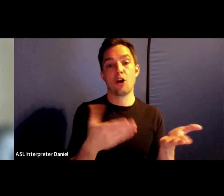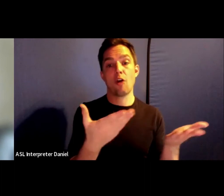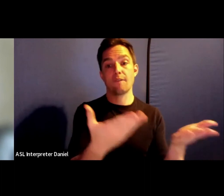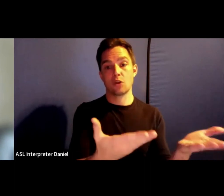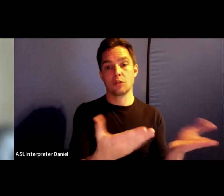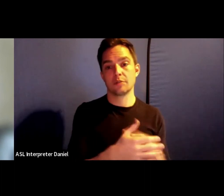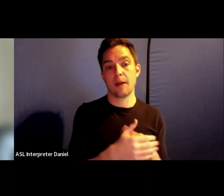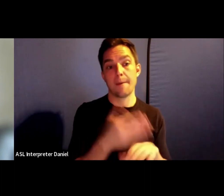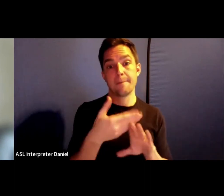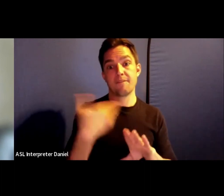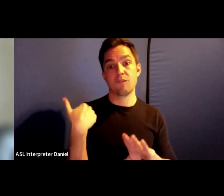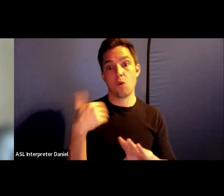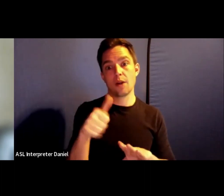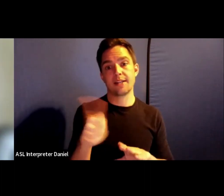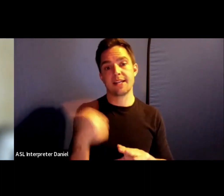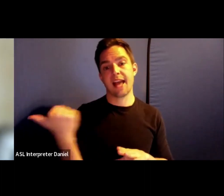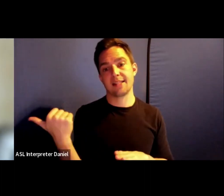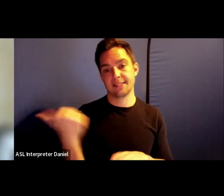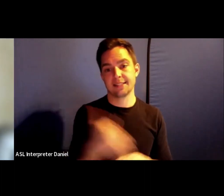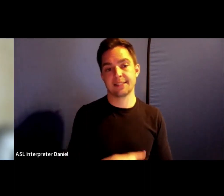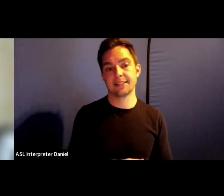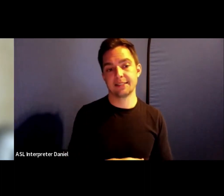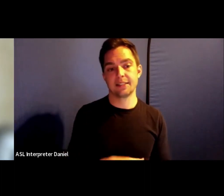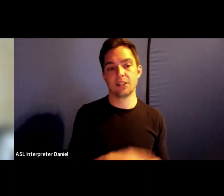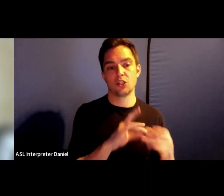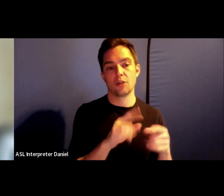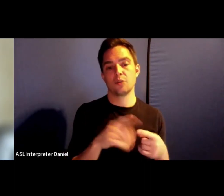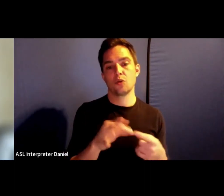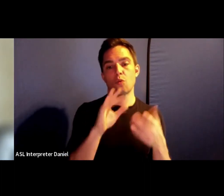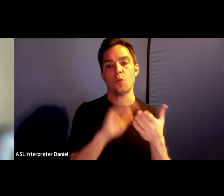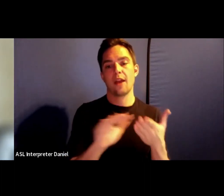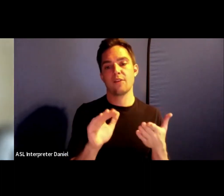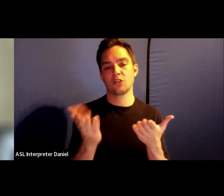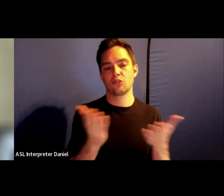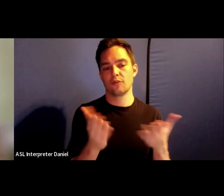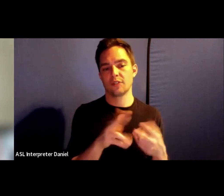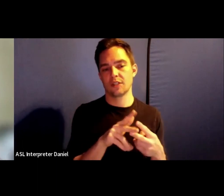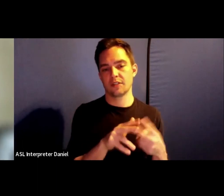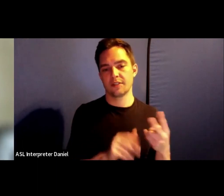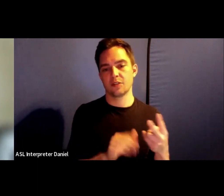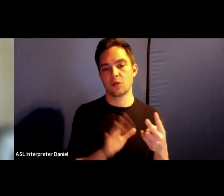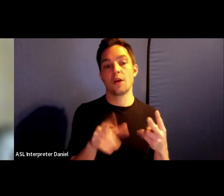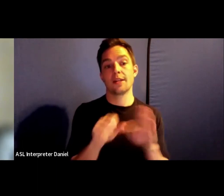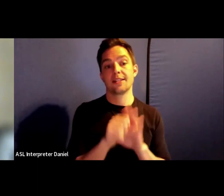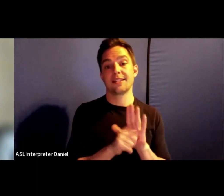before anything else, in terms of waivers and services. So the state is kind of feeling under